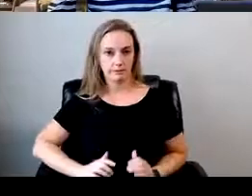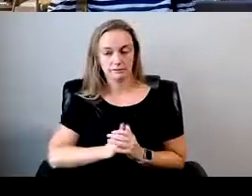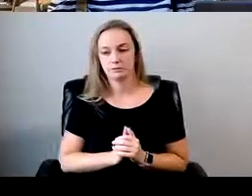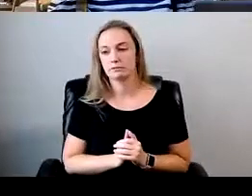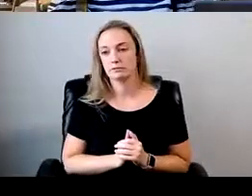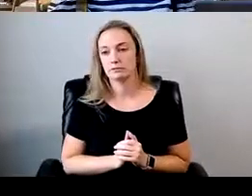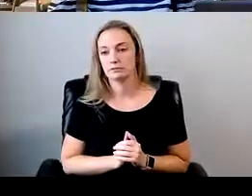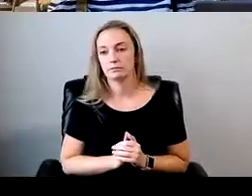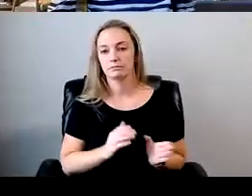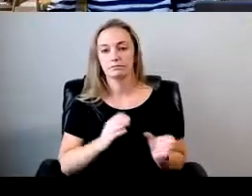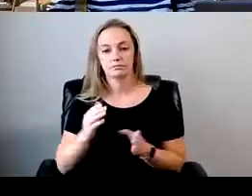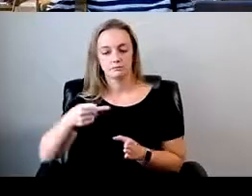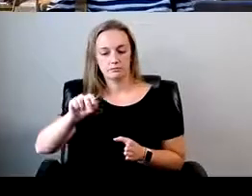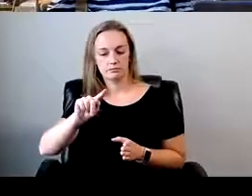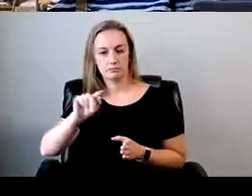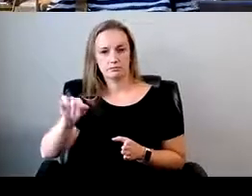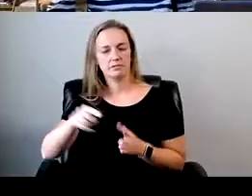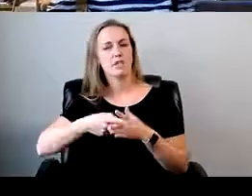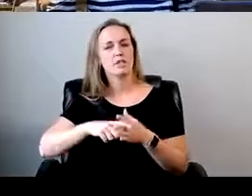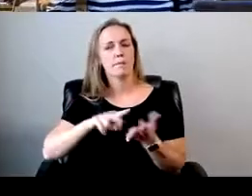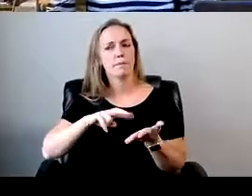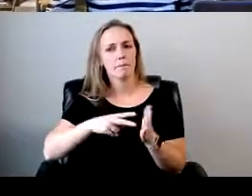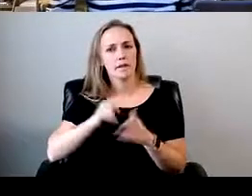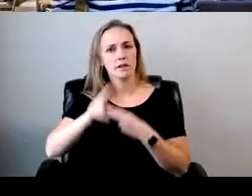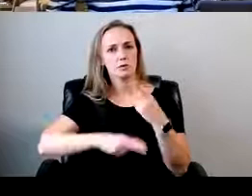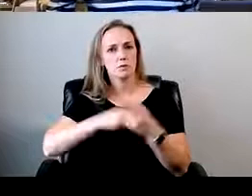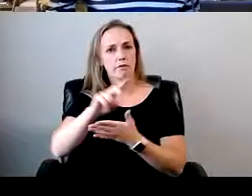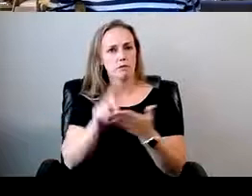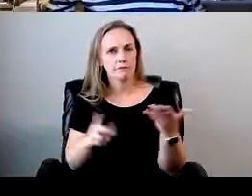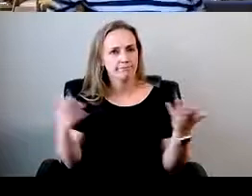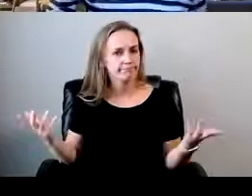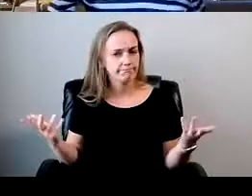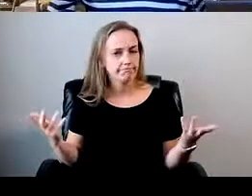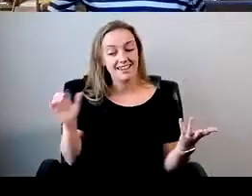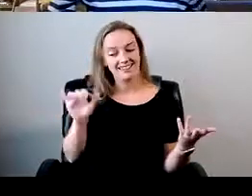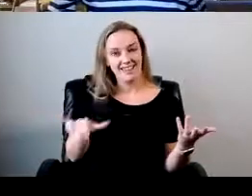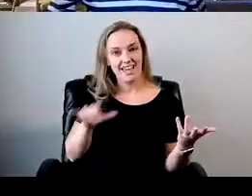So let's start by defining what we mean by universal design. Universal design is a human-centered approach